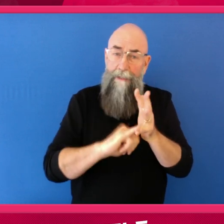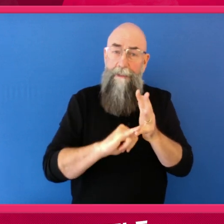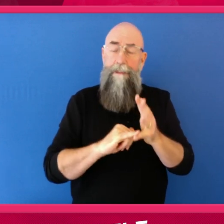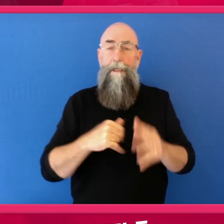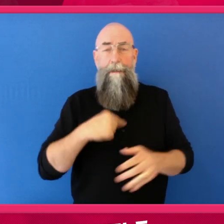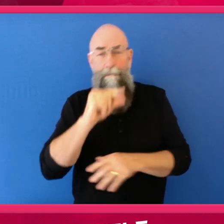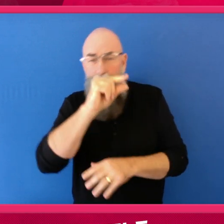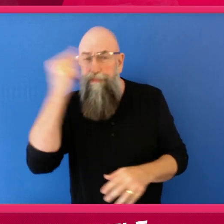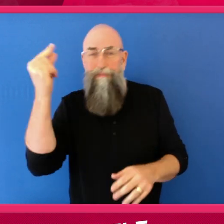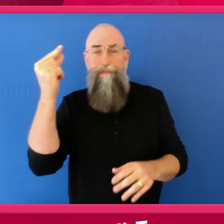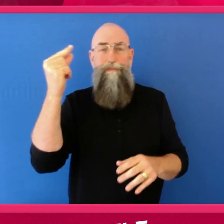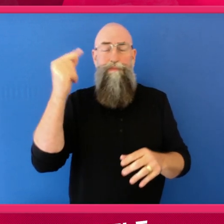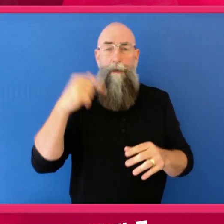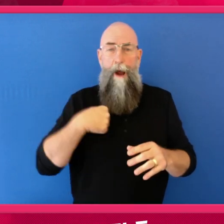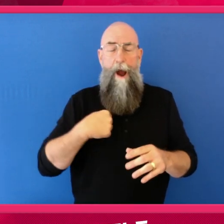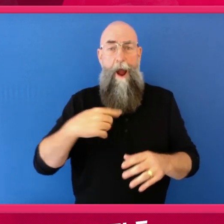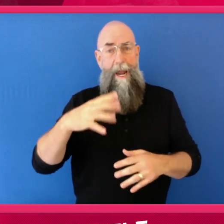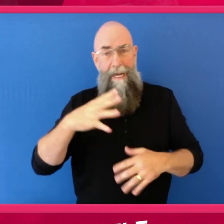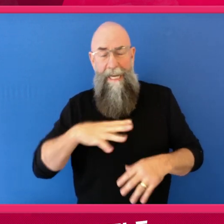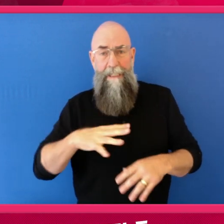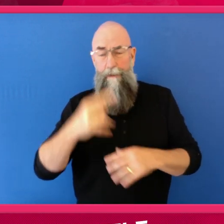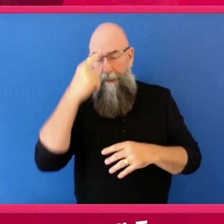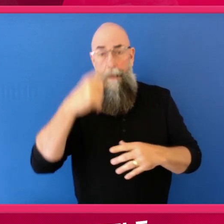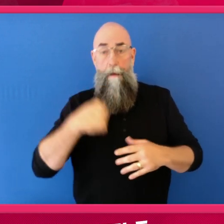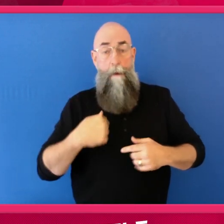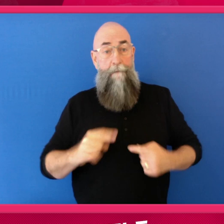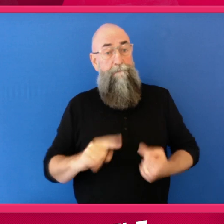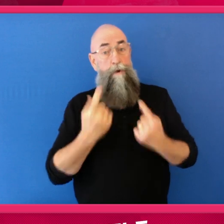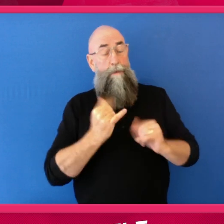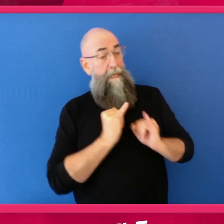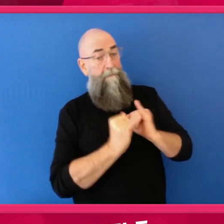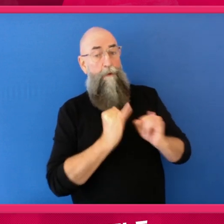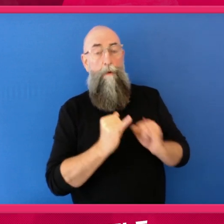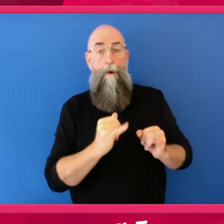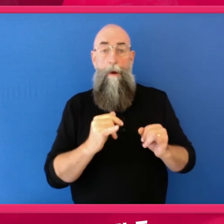It's why I, I even said in my post interview, is like World Records times, frankly, I don't